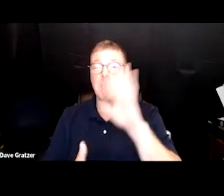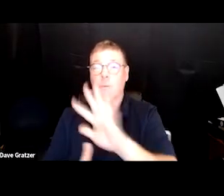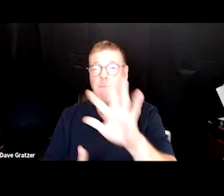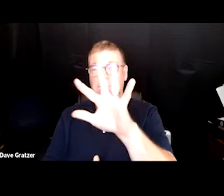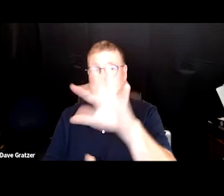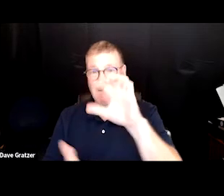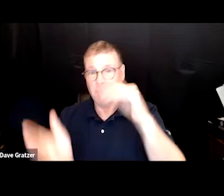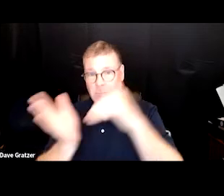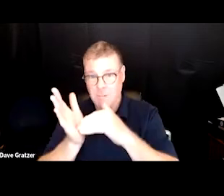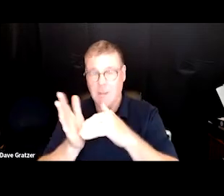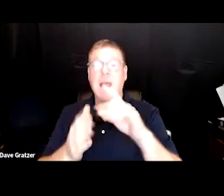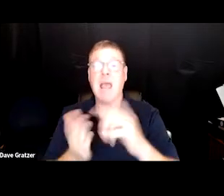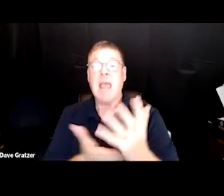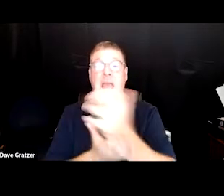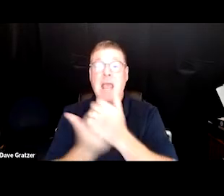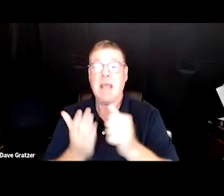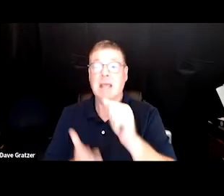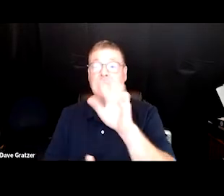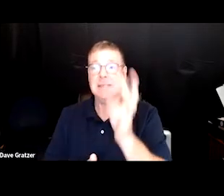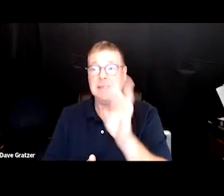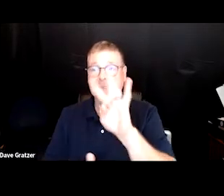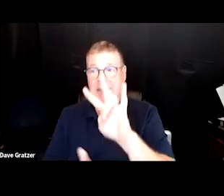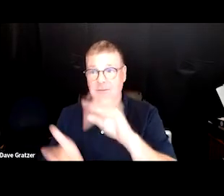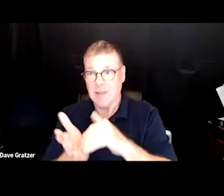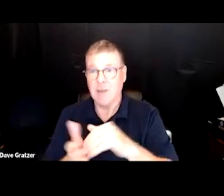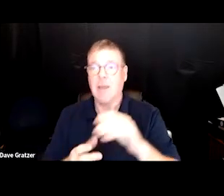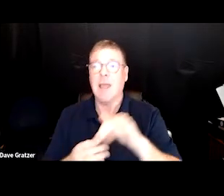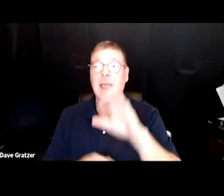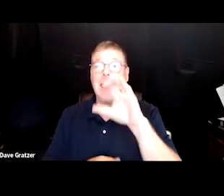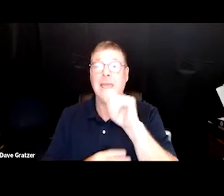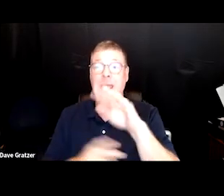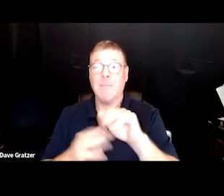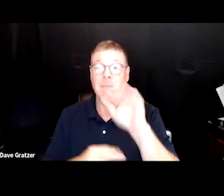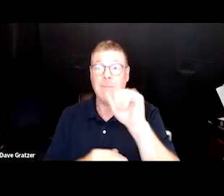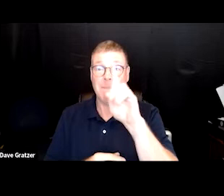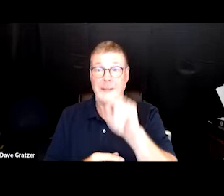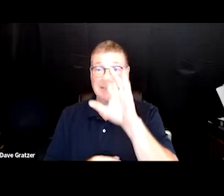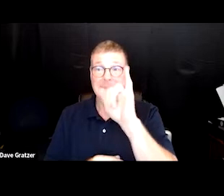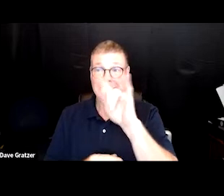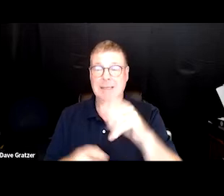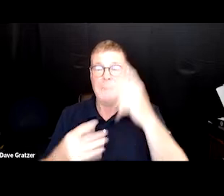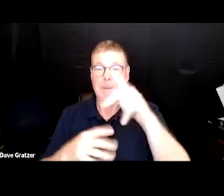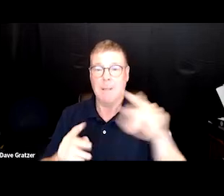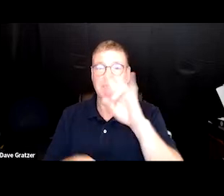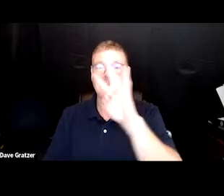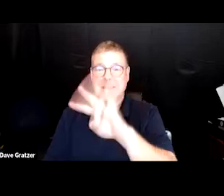with a median income of 67,000. Our county seat is Camden City with a population of 77,000